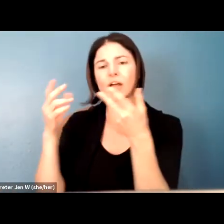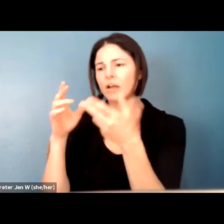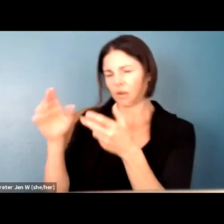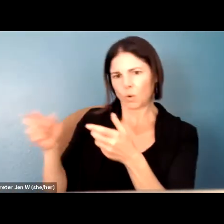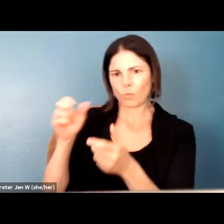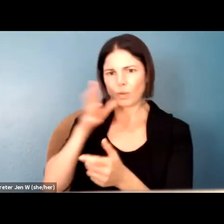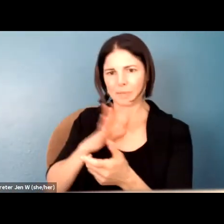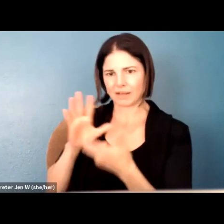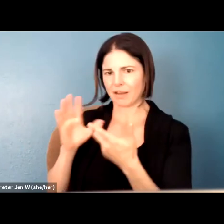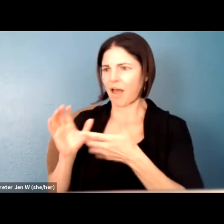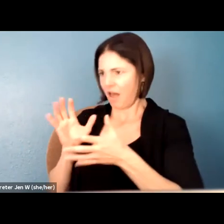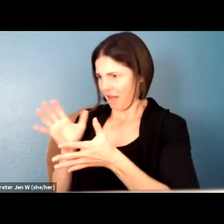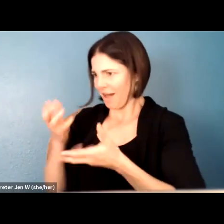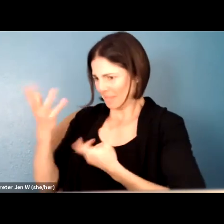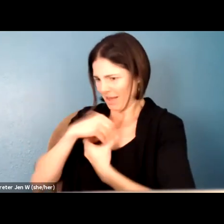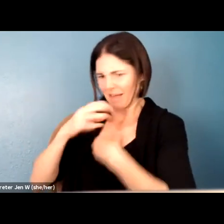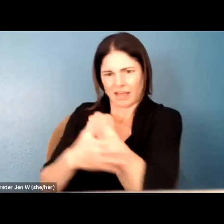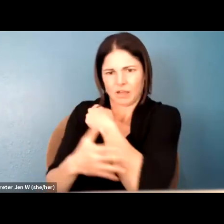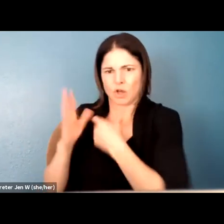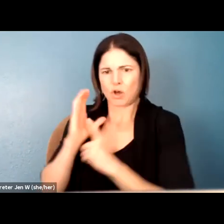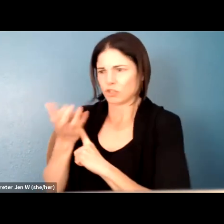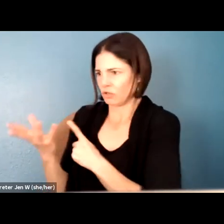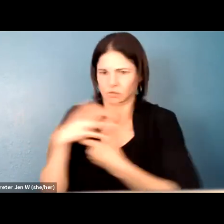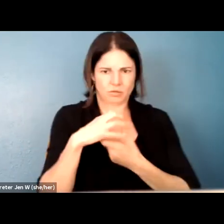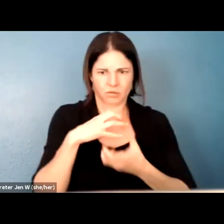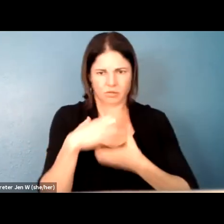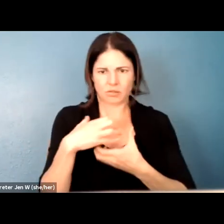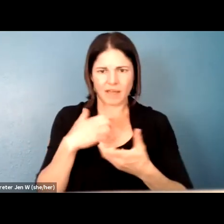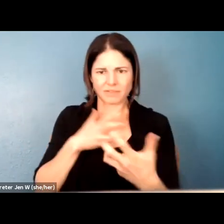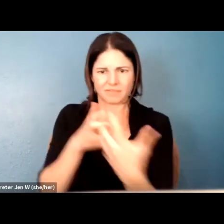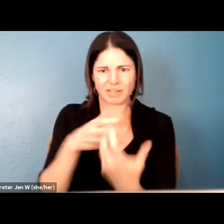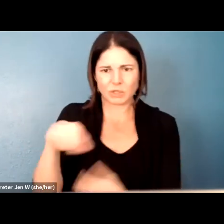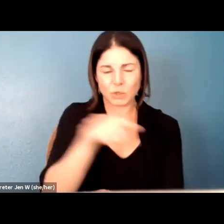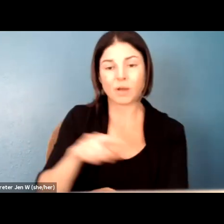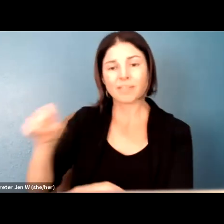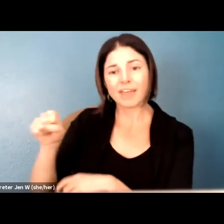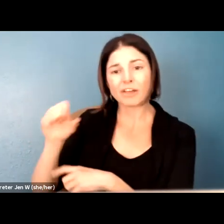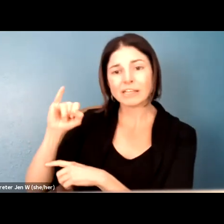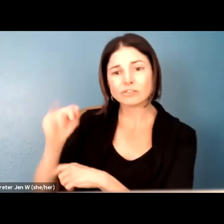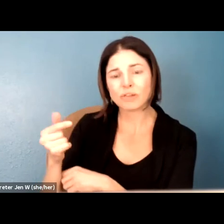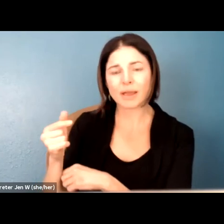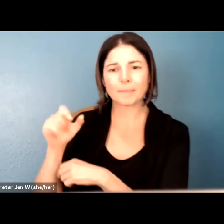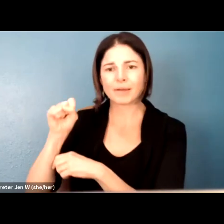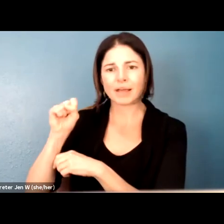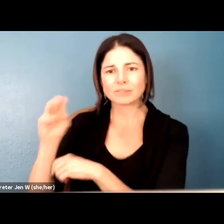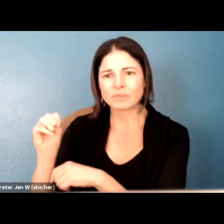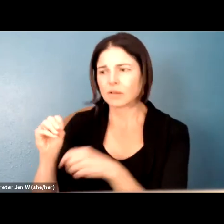oblivion of unmet longing and desire. Like black women whose Facebook posts and instagram videos inspired dissertations